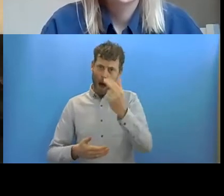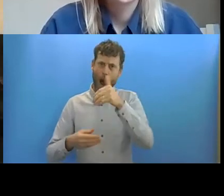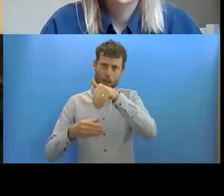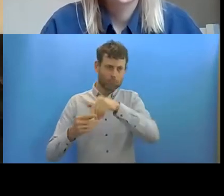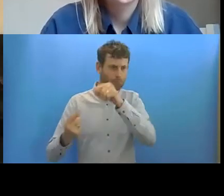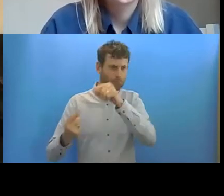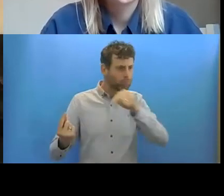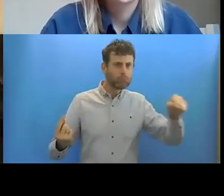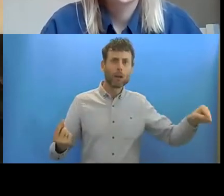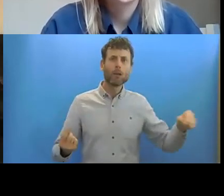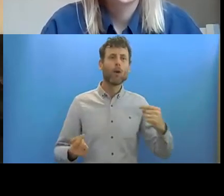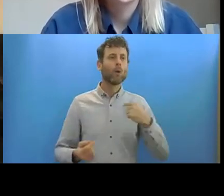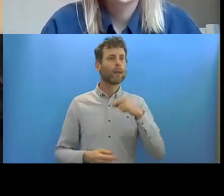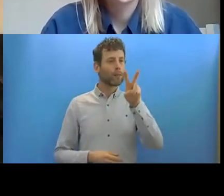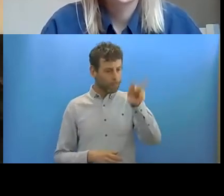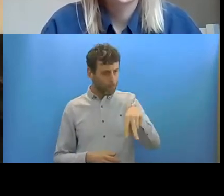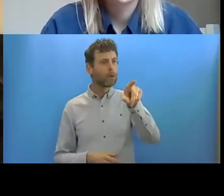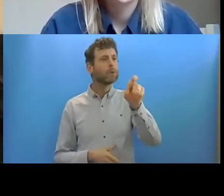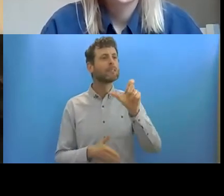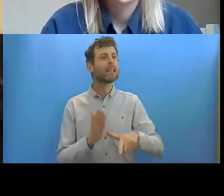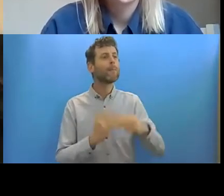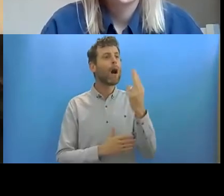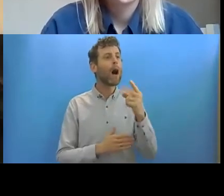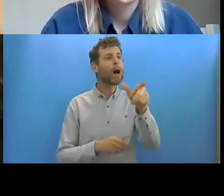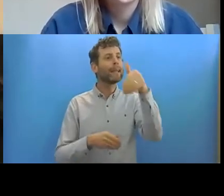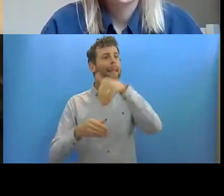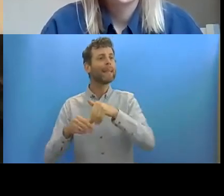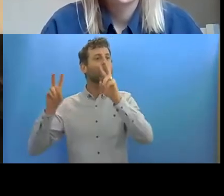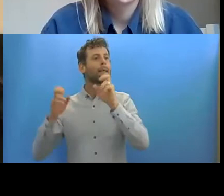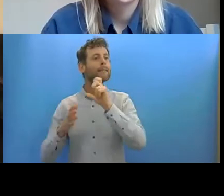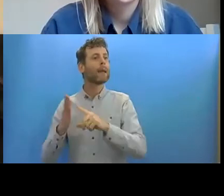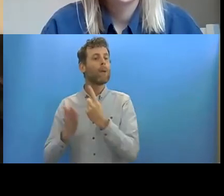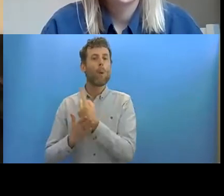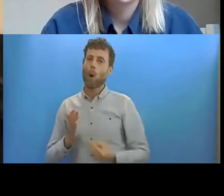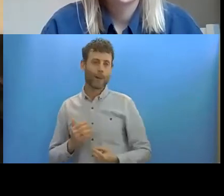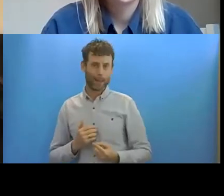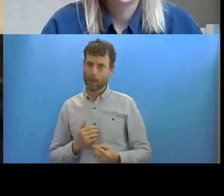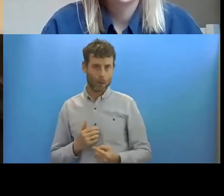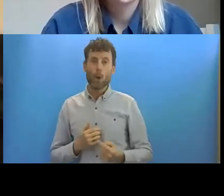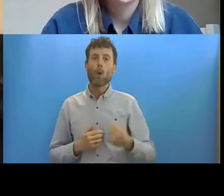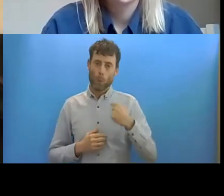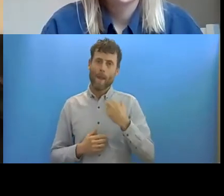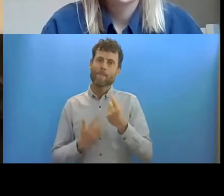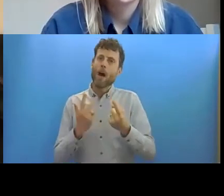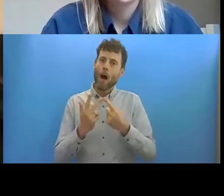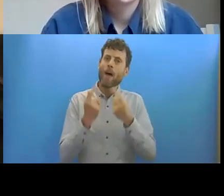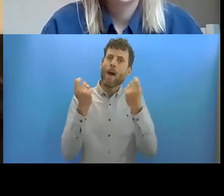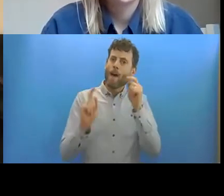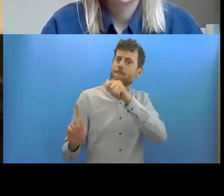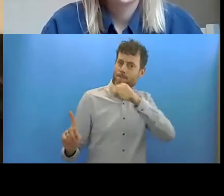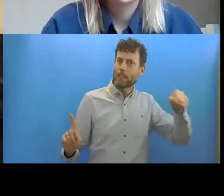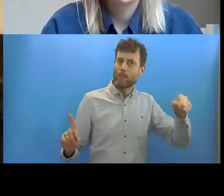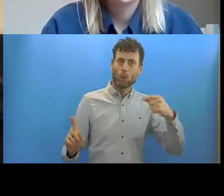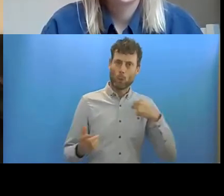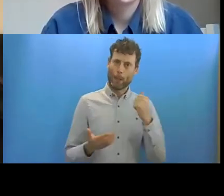Disabled artists are artists in their own right and don't have to be pigeonholed, as Jo said, and we will programme work by disabled artists throughout the year in our main art